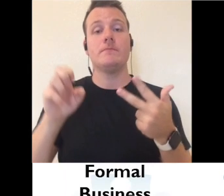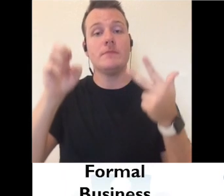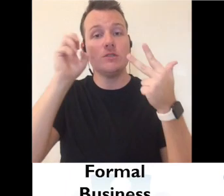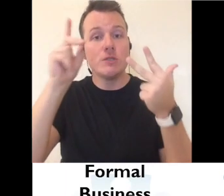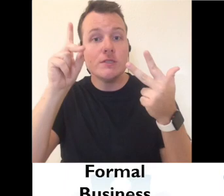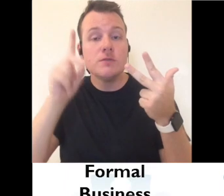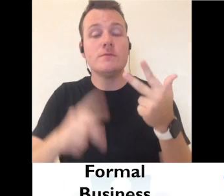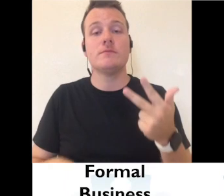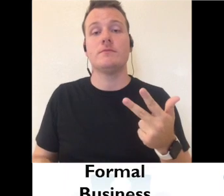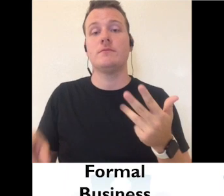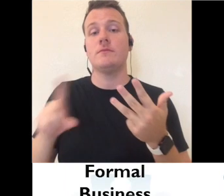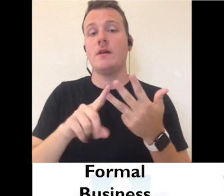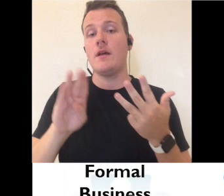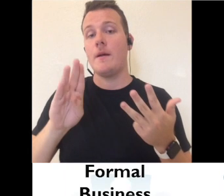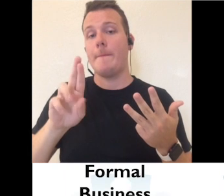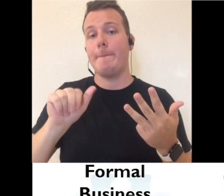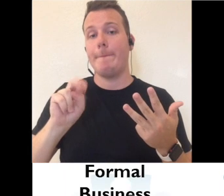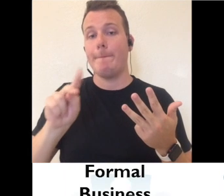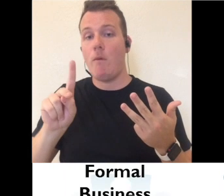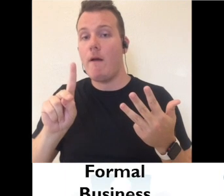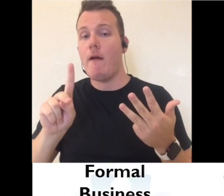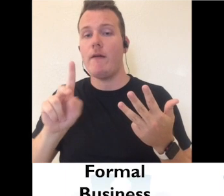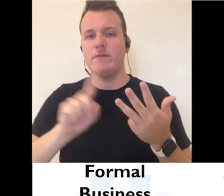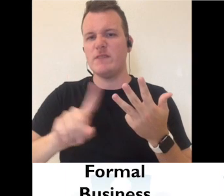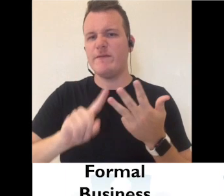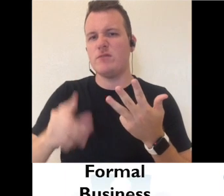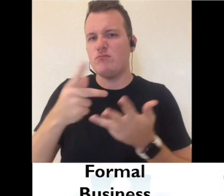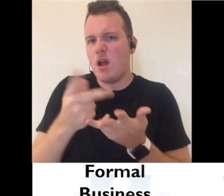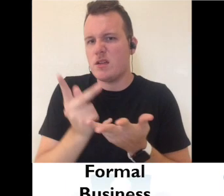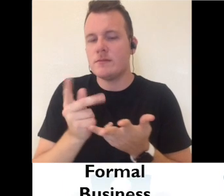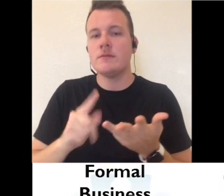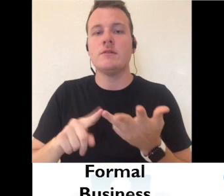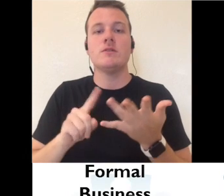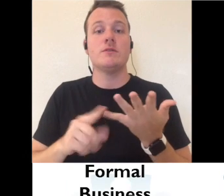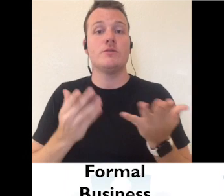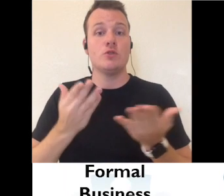and there's a bunch of other differences that you can amplify as well. That goes